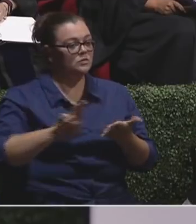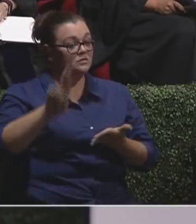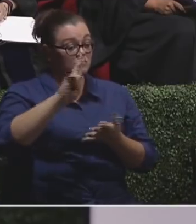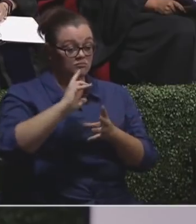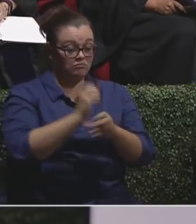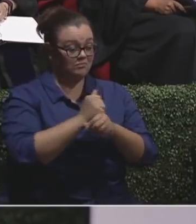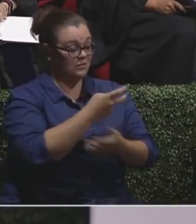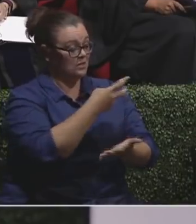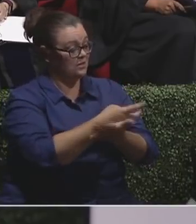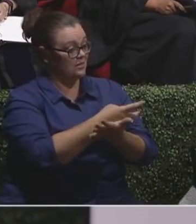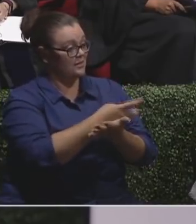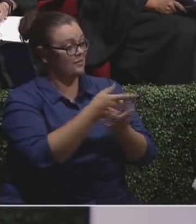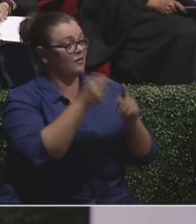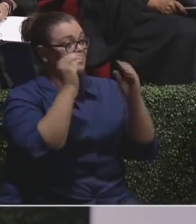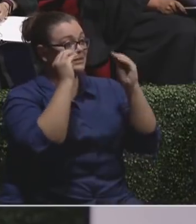LOYOLA MARYMOUNT UNIVERSITY.